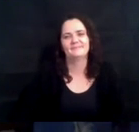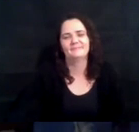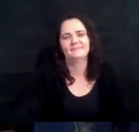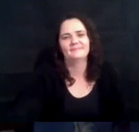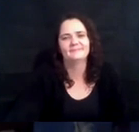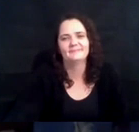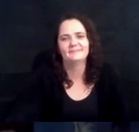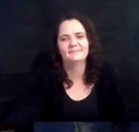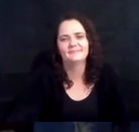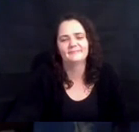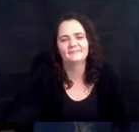soon!